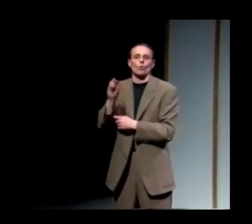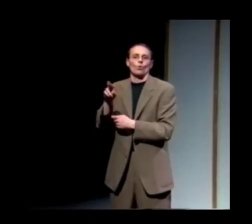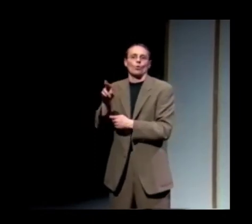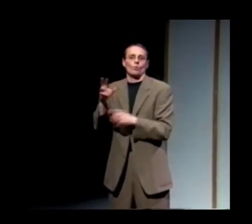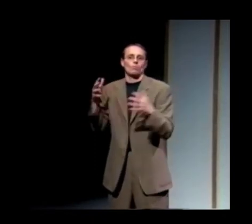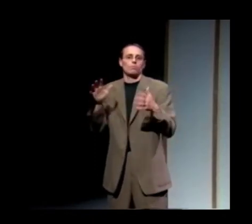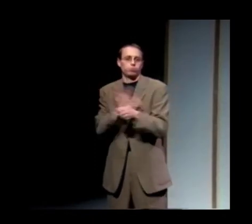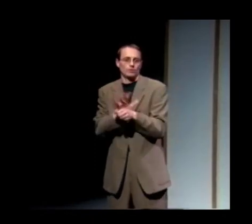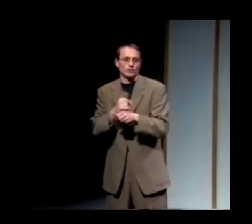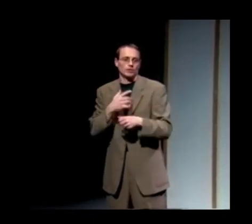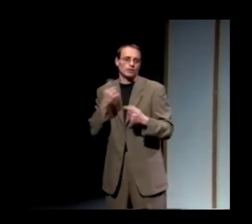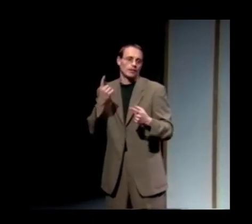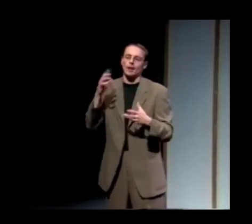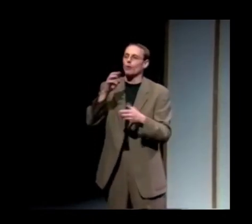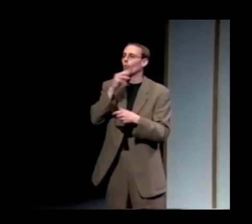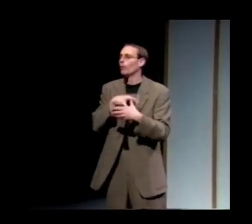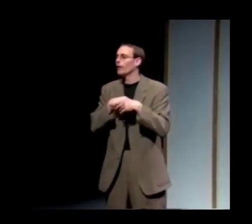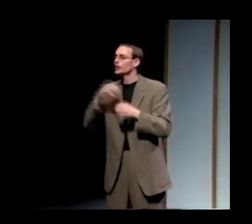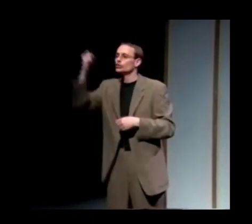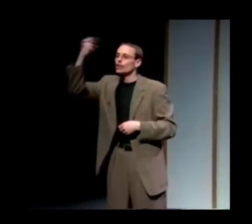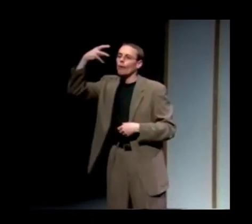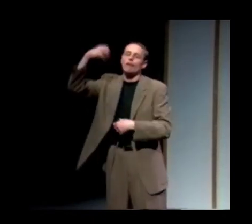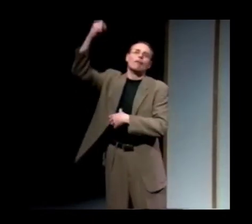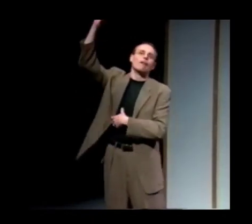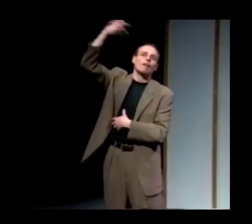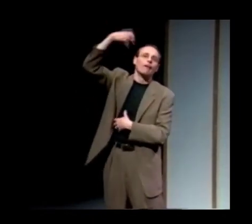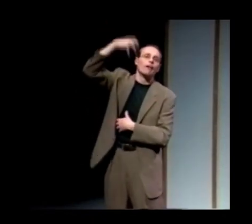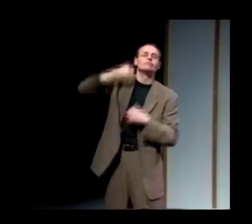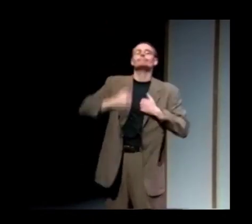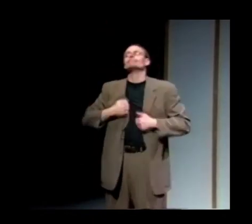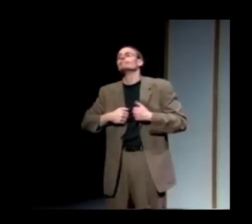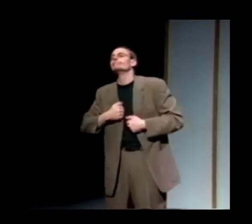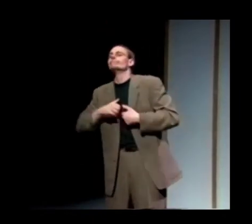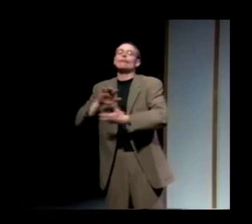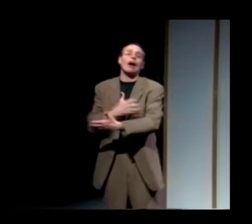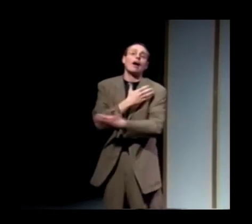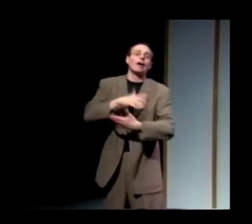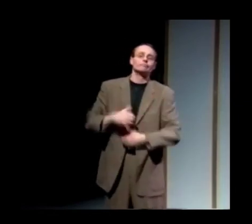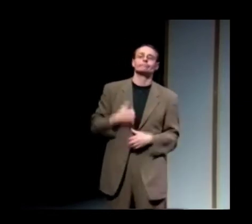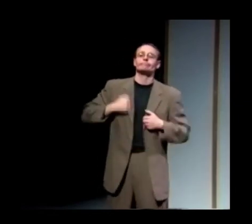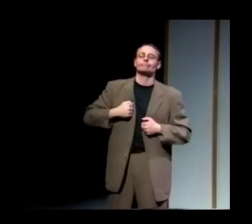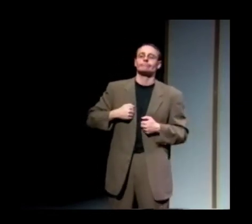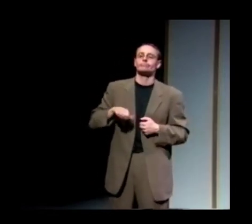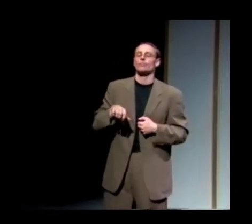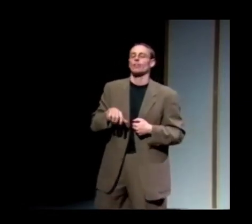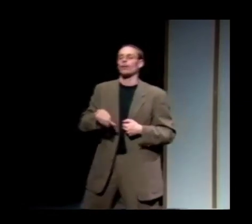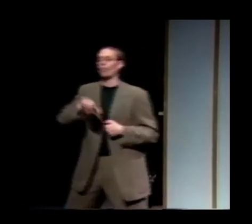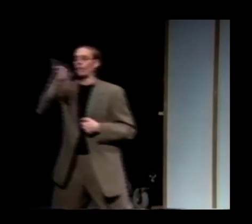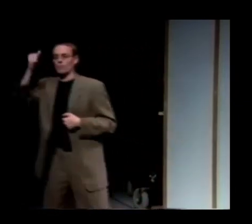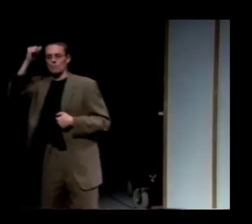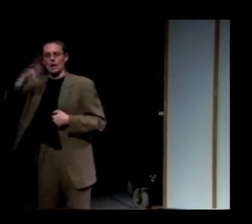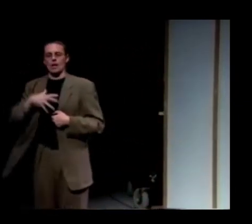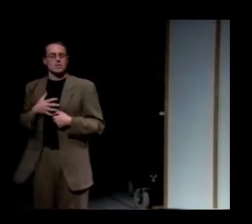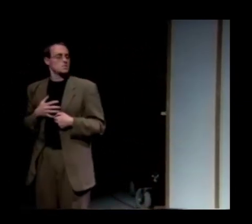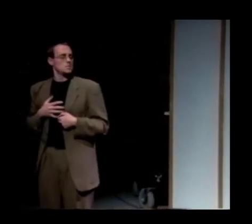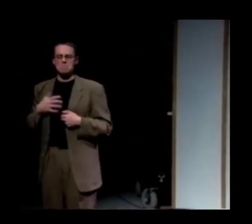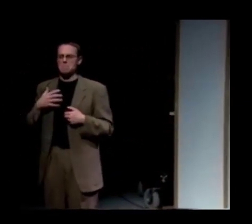LIKE, UM--LIKE A HORROR MOVIE. YOU KNOW, "PSYCHO," THE WOMAN'S IN THE SHOWER, AND YOU HAVE THIS CREEPY MUSIC,